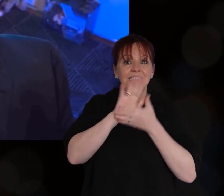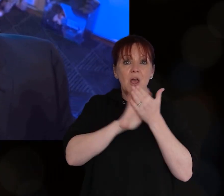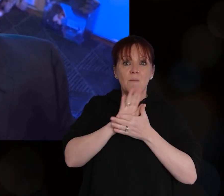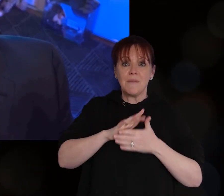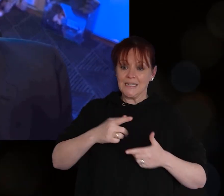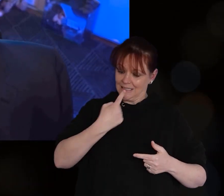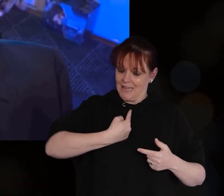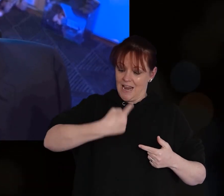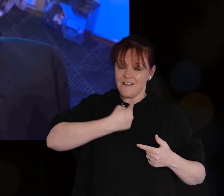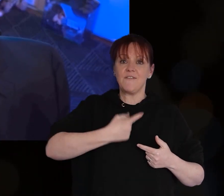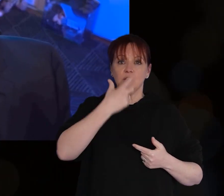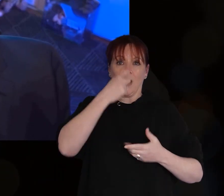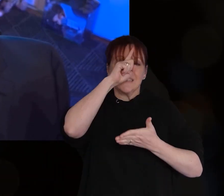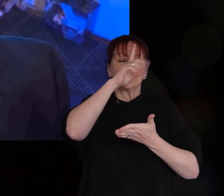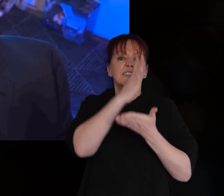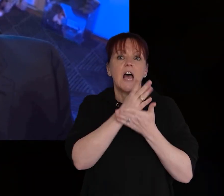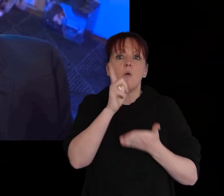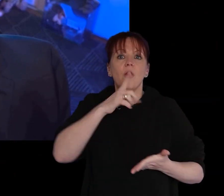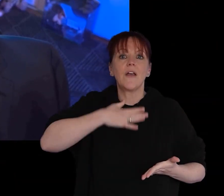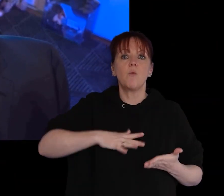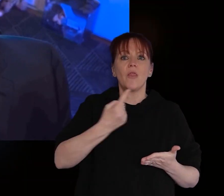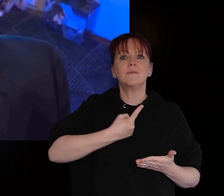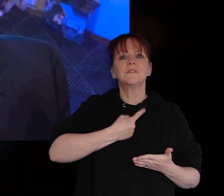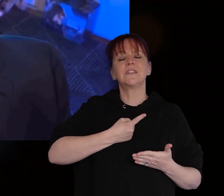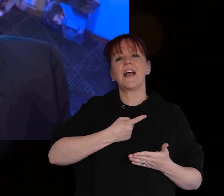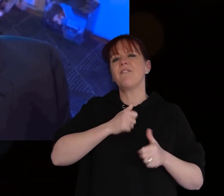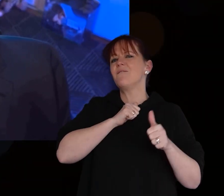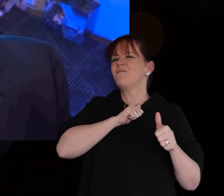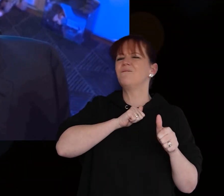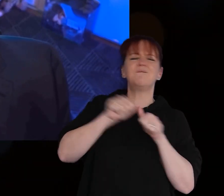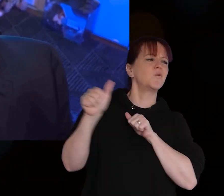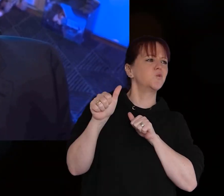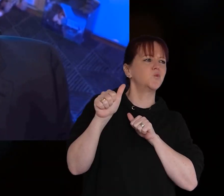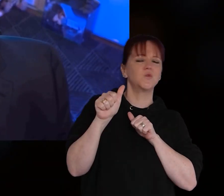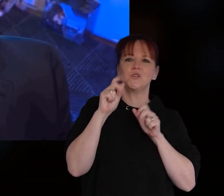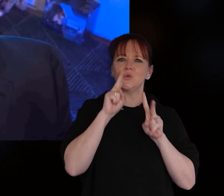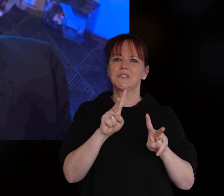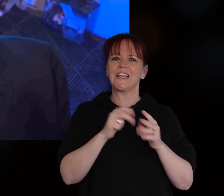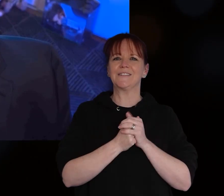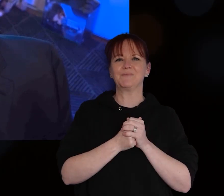is always great to see. Congrats again to Deck Nine Games. UPBEAT MUSIC